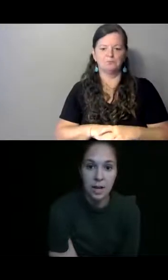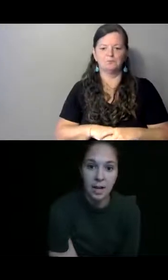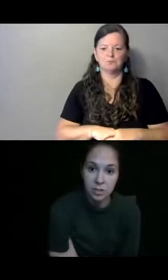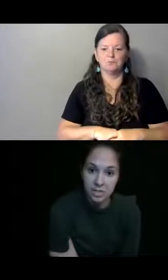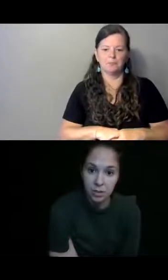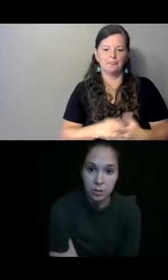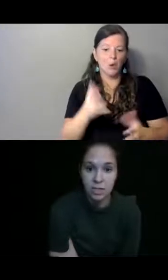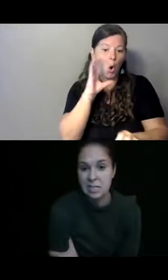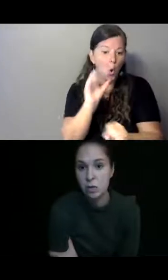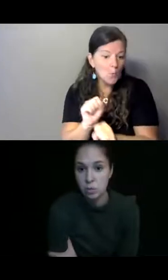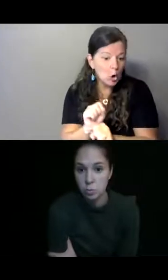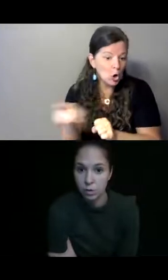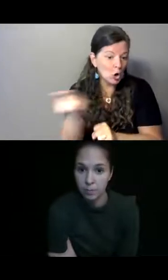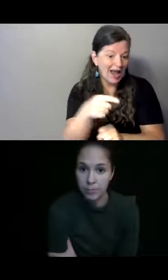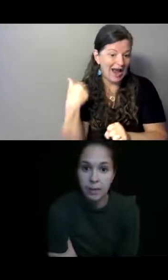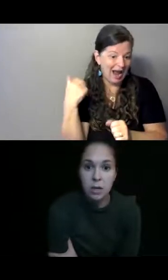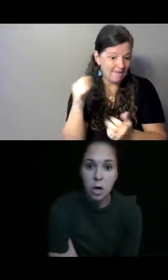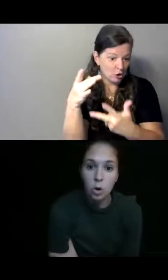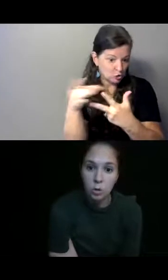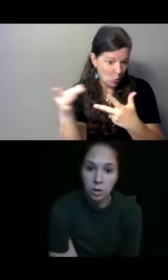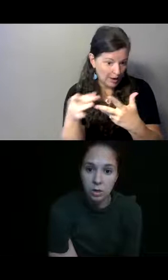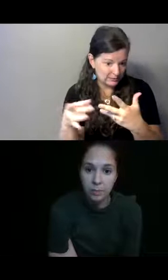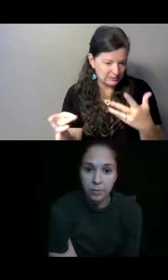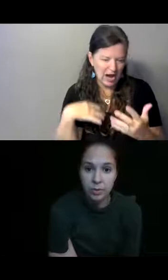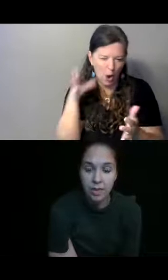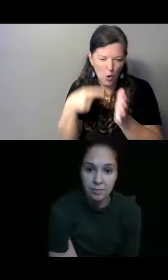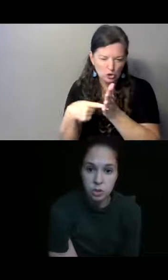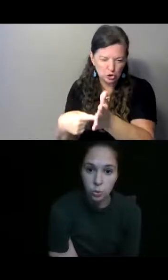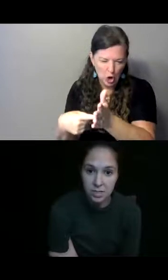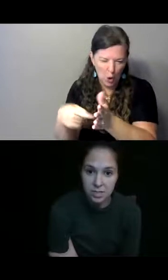higher tier where they need no support homework, they have a choice.